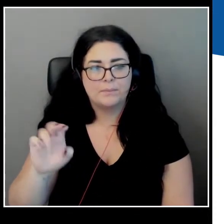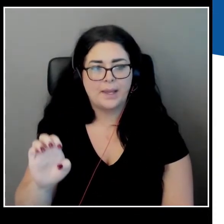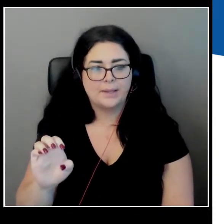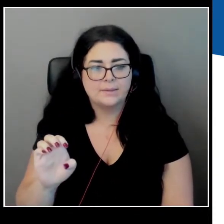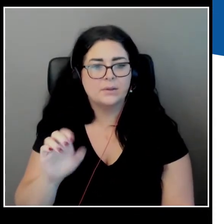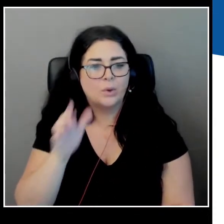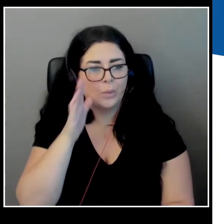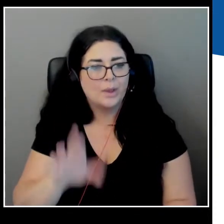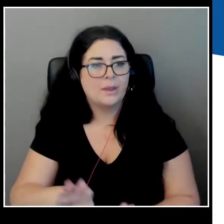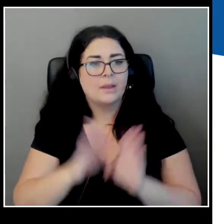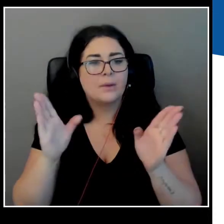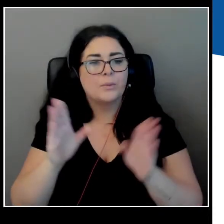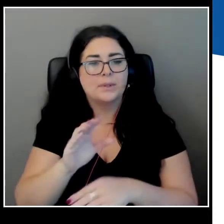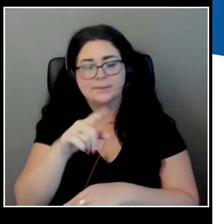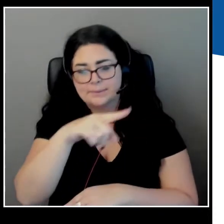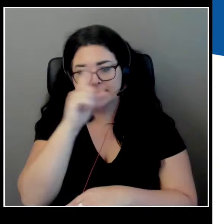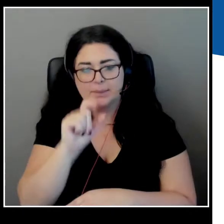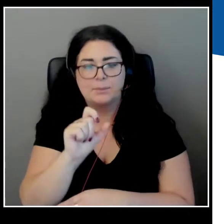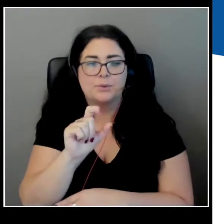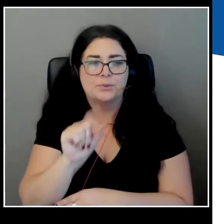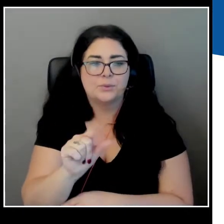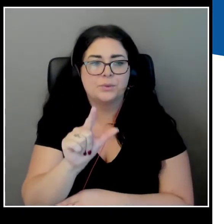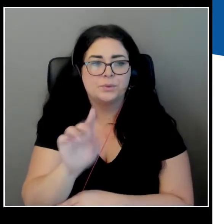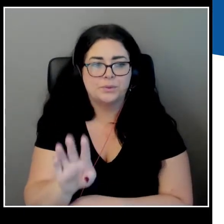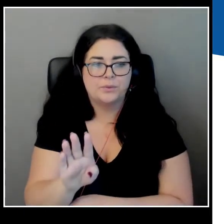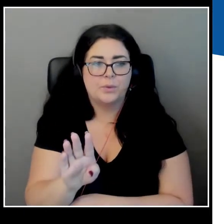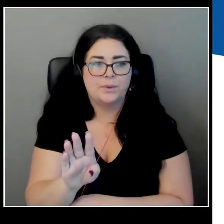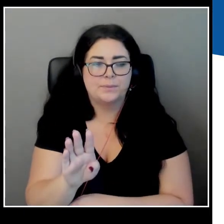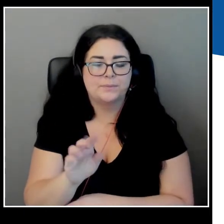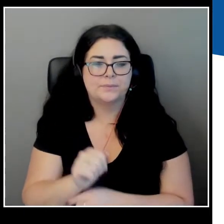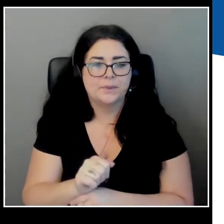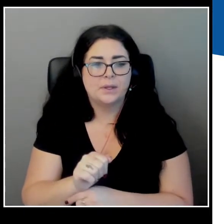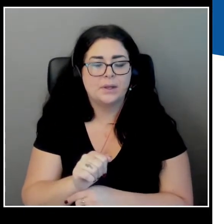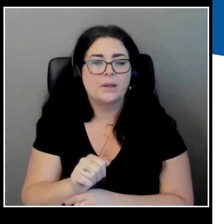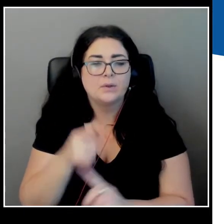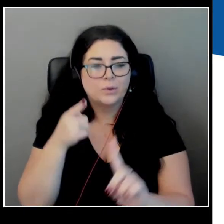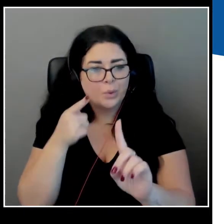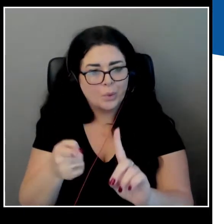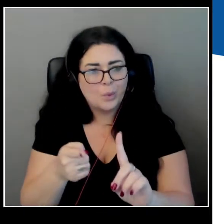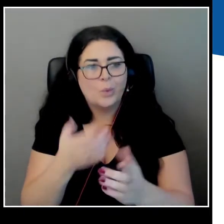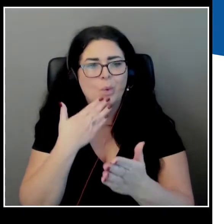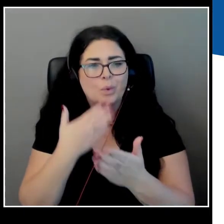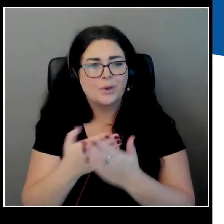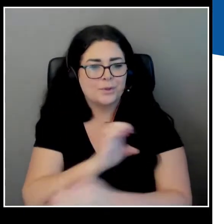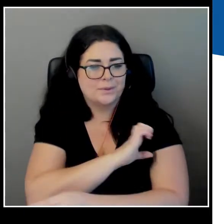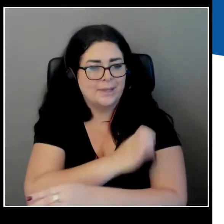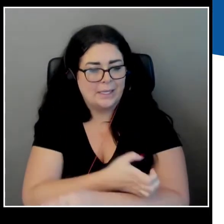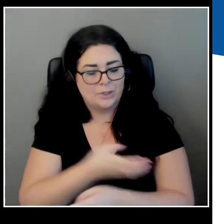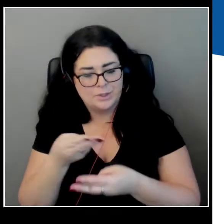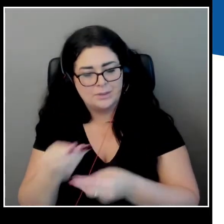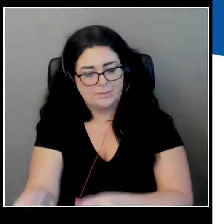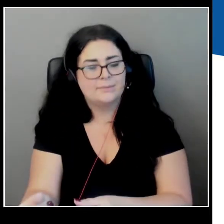The building is being constructed with the goal of being energy efficient, minimizing the impact on the environment, and attaining